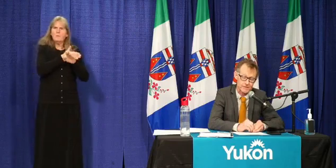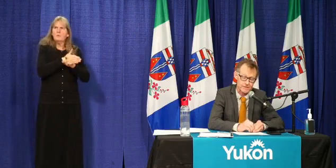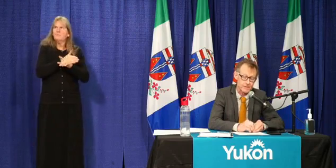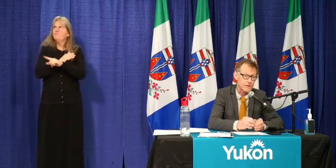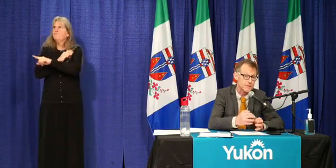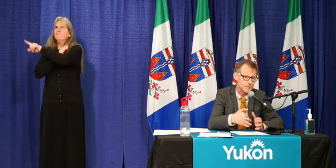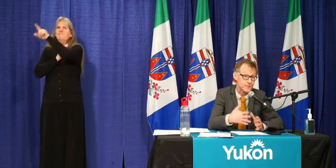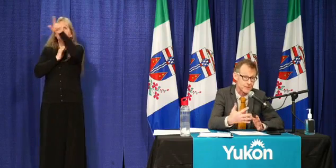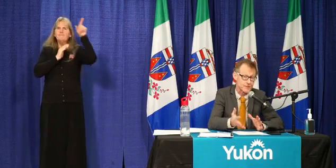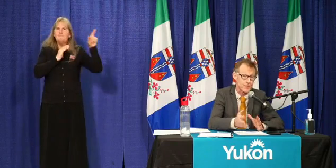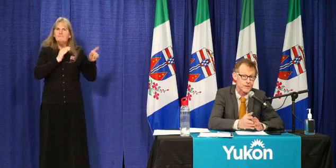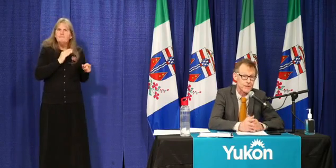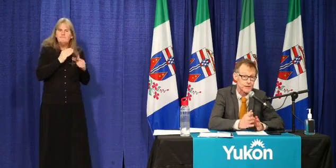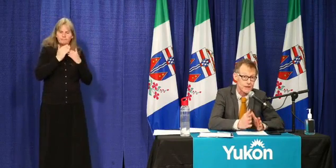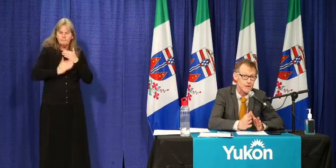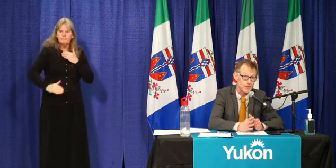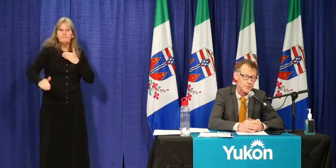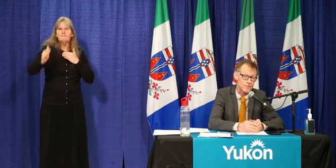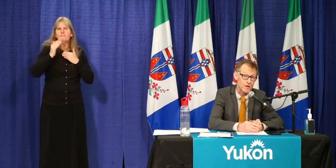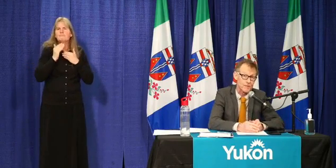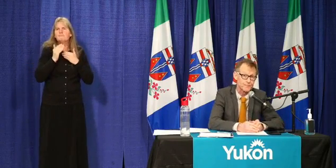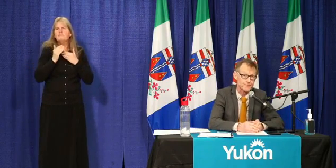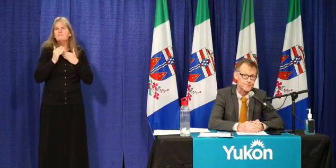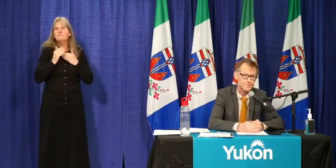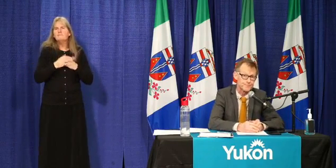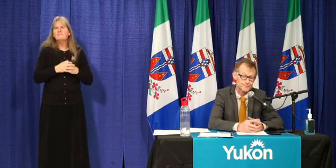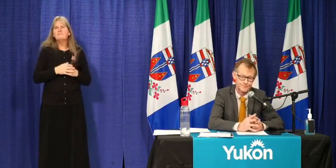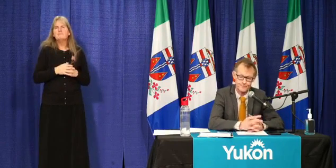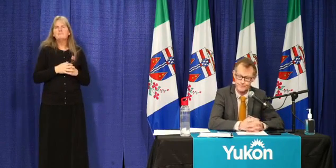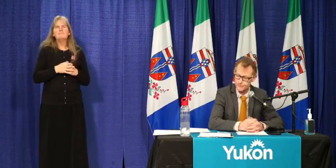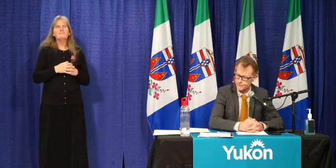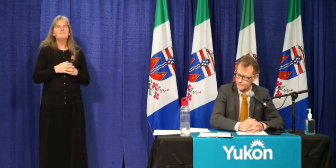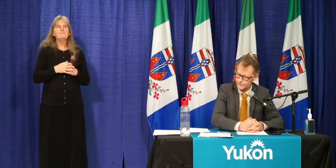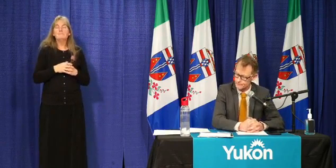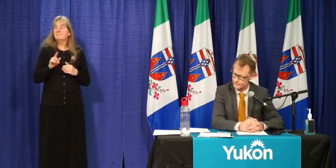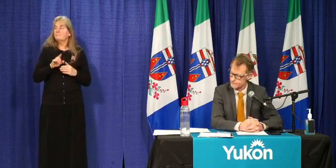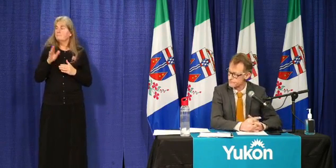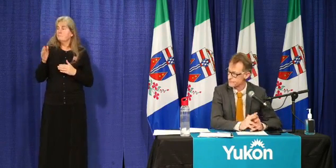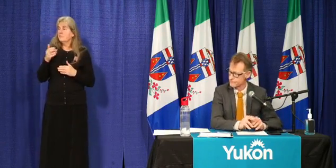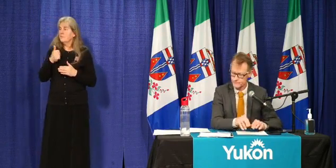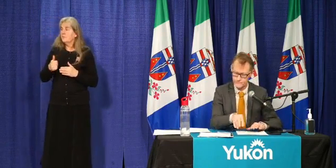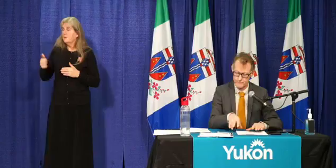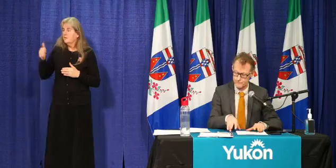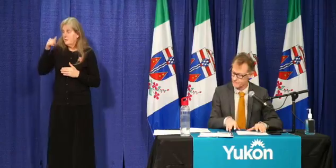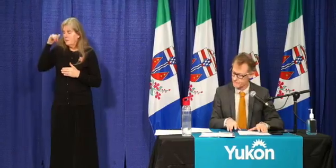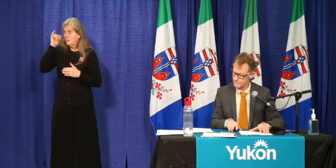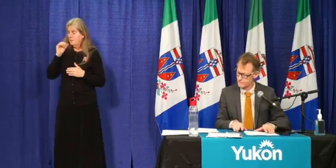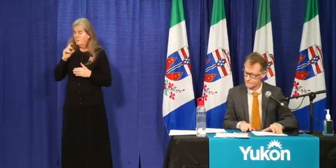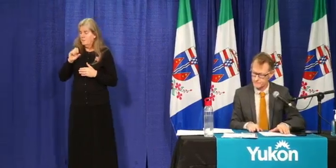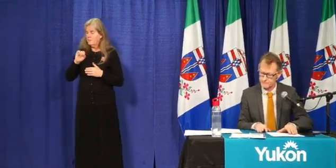preventative practice from here on, and move on. Pat: Premier Silver? We have been calling it